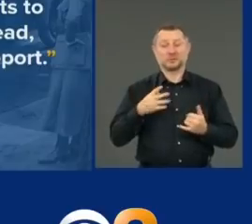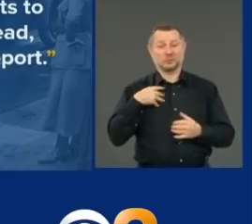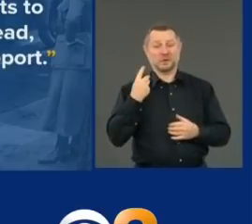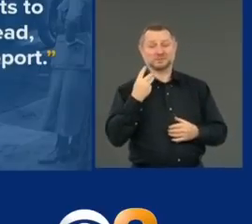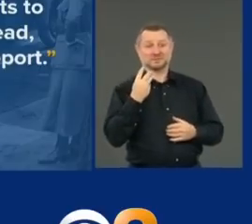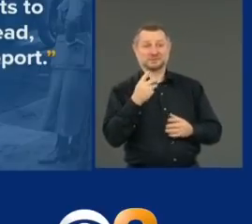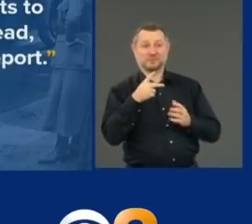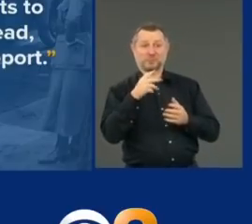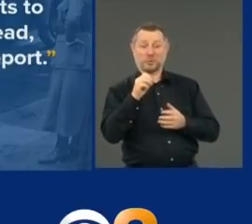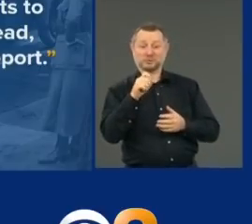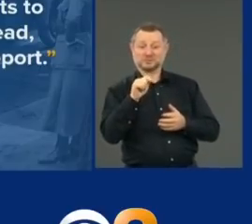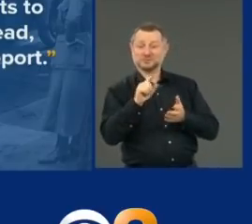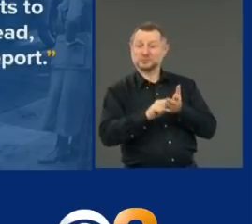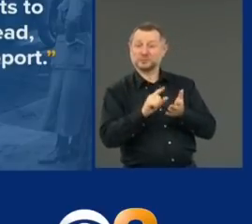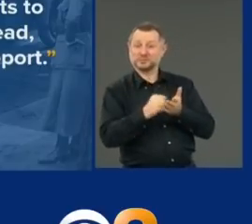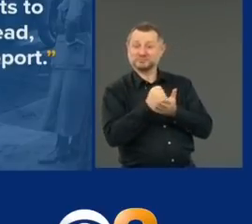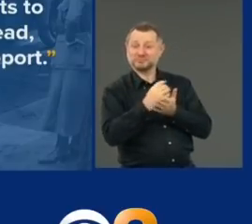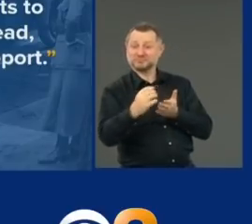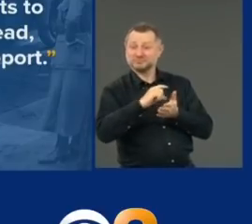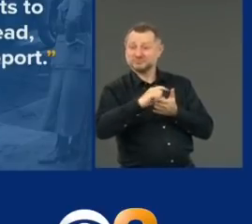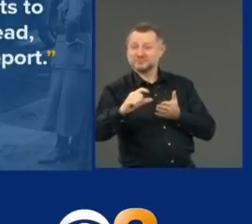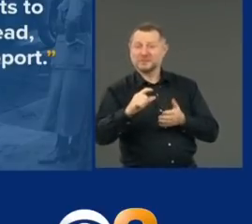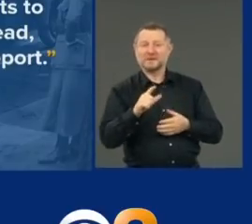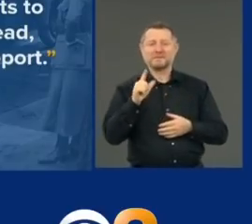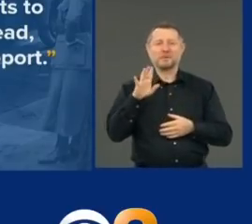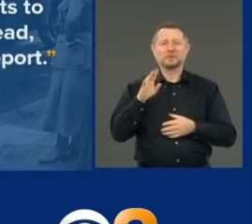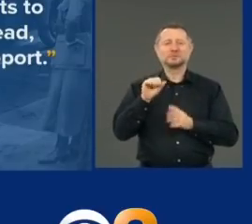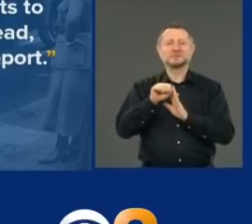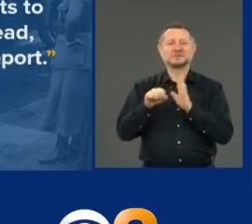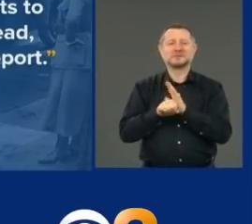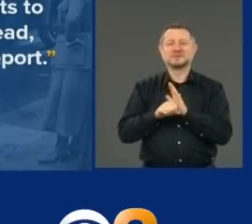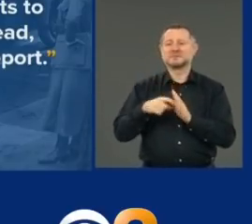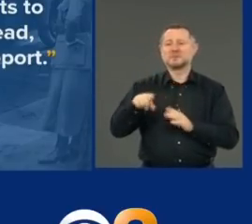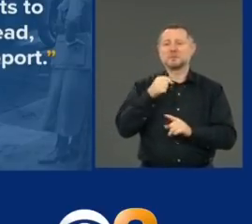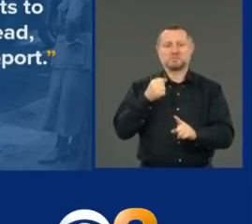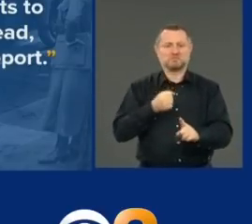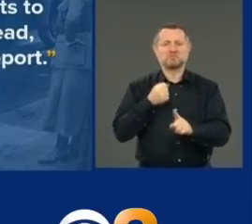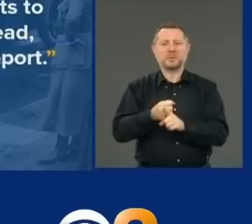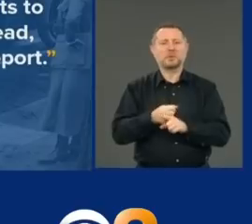IN DENVER, THEY LOOSENED UP TOO QUICKLY IN THE VIRUS CAME BACK. AN ARTICLE IN THE PAPER TODAY